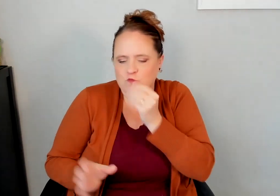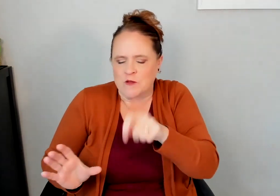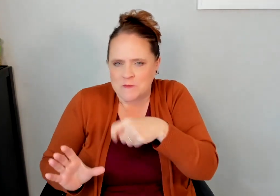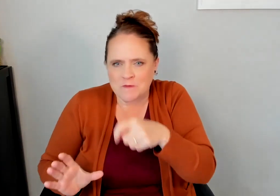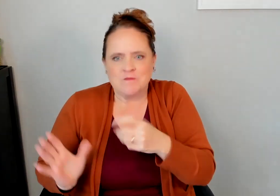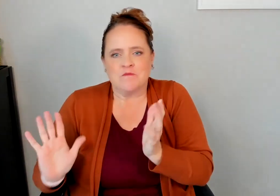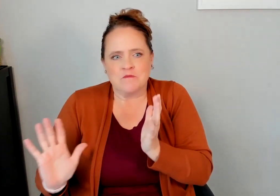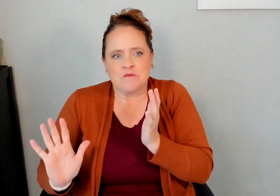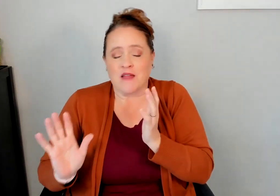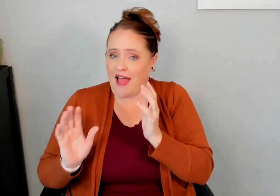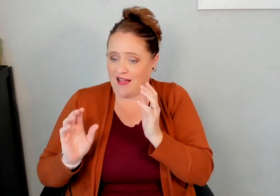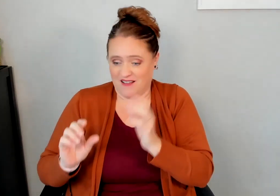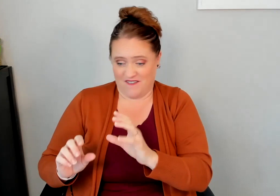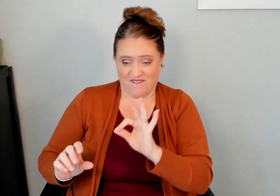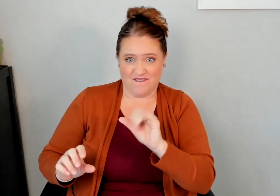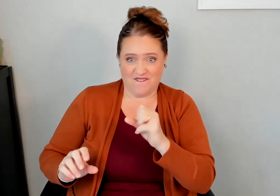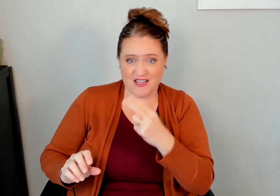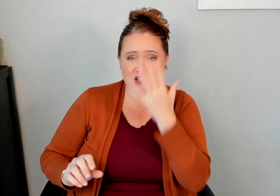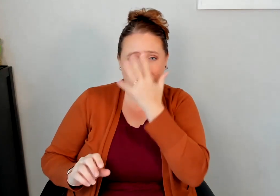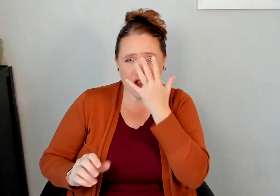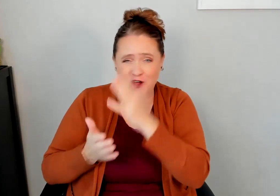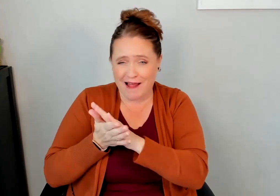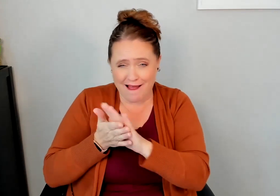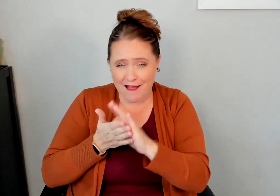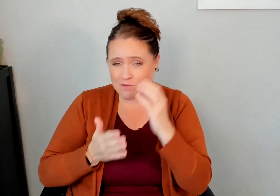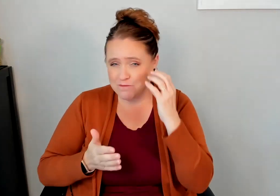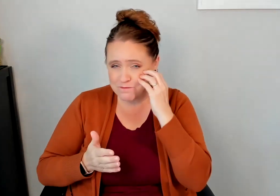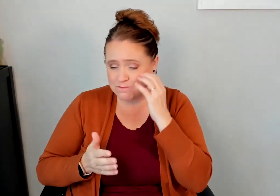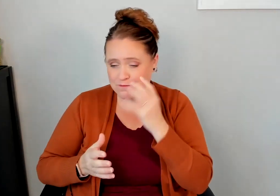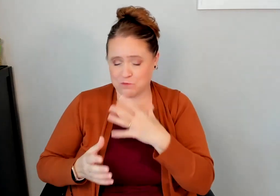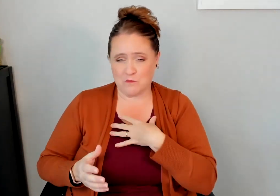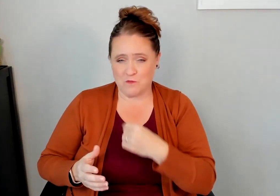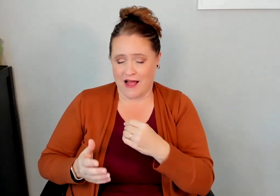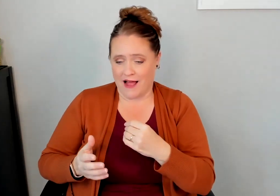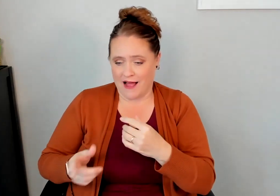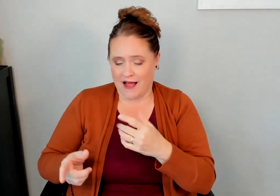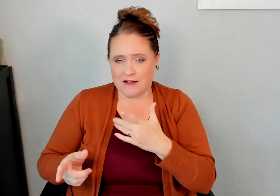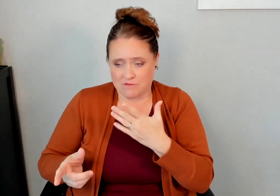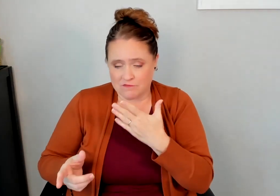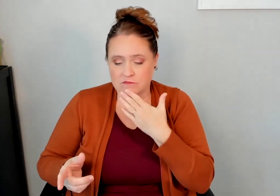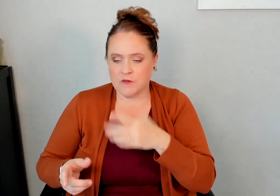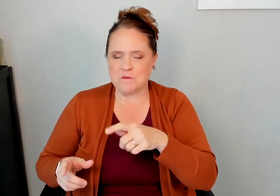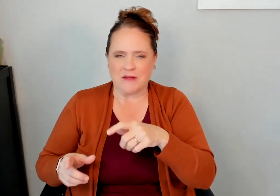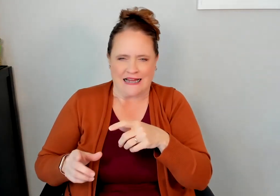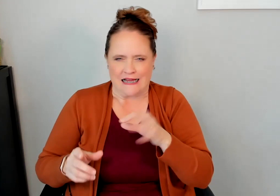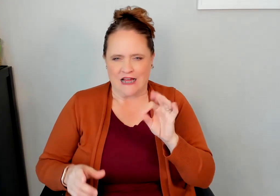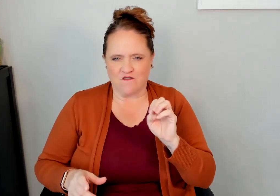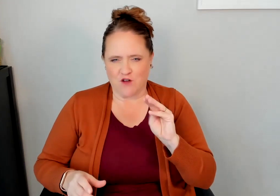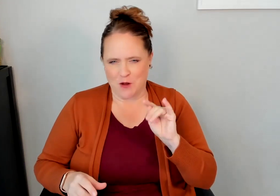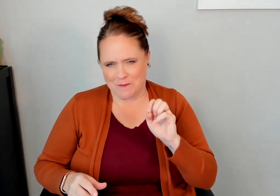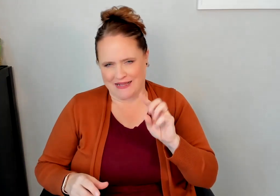of the island and the fish looked very good um i can tell that it would have been good if it